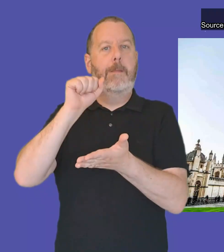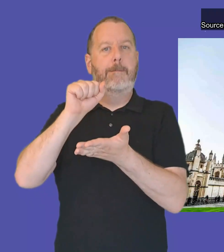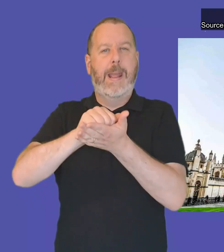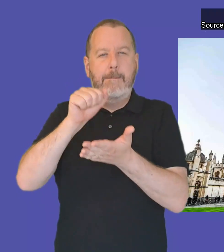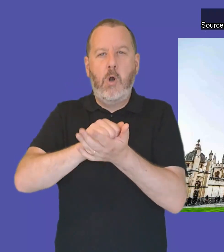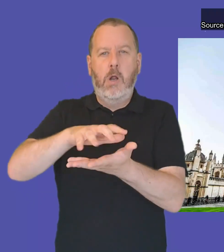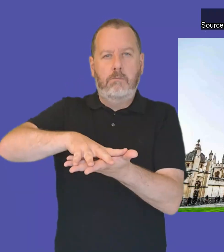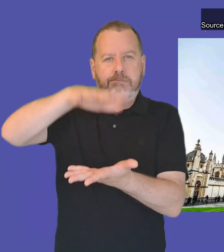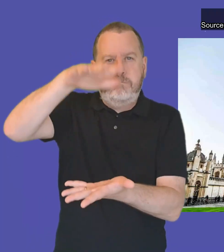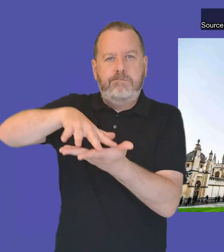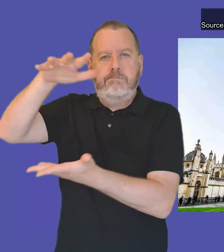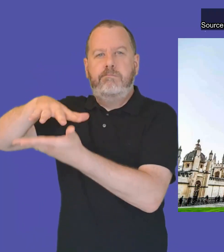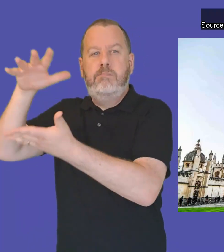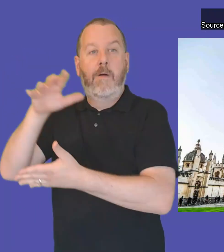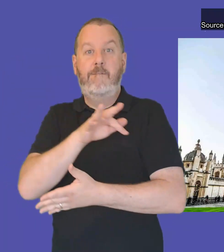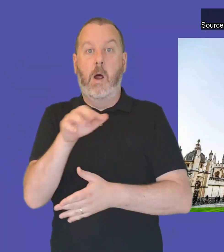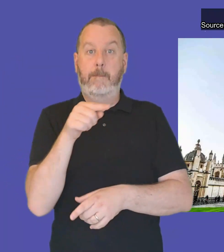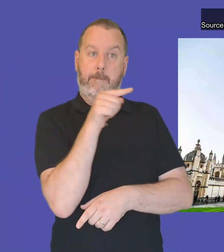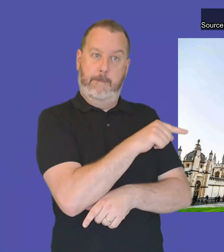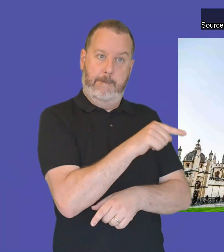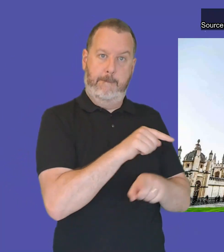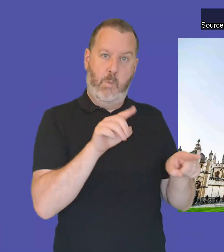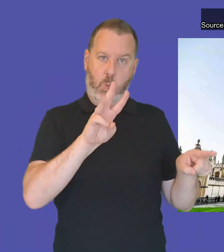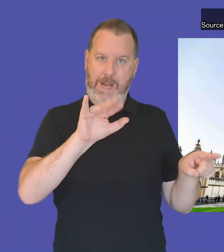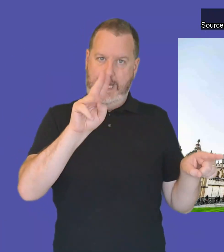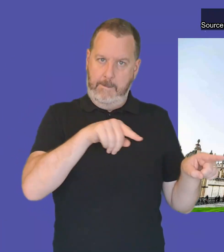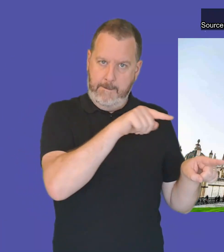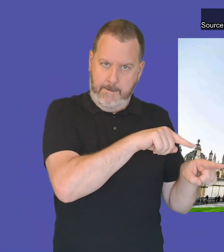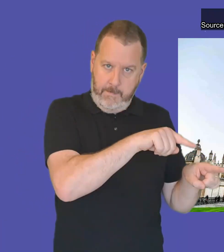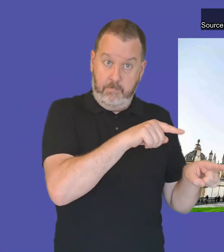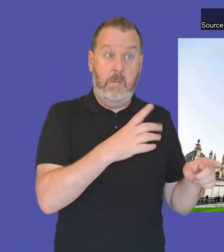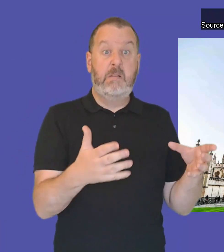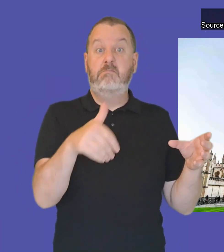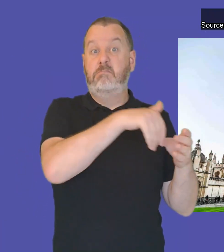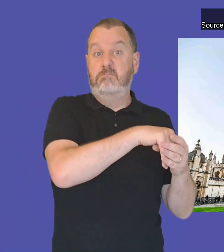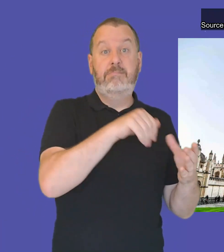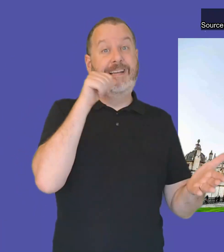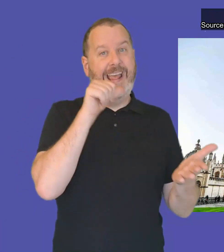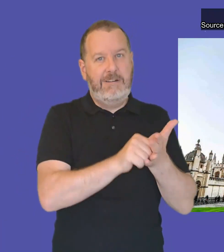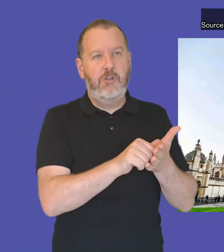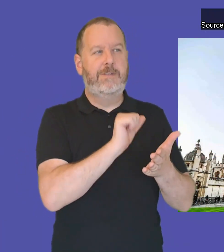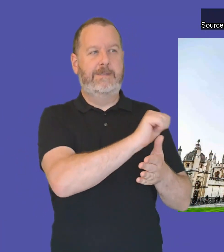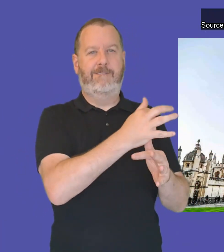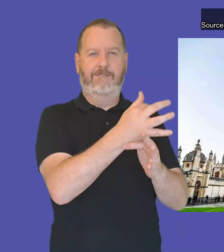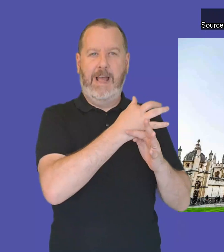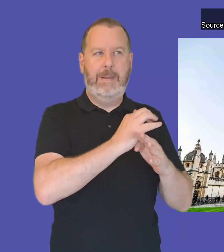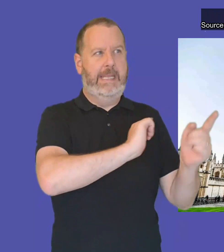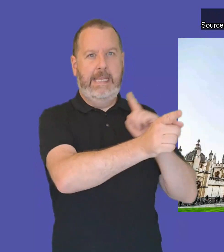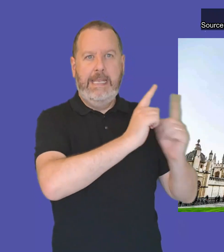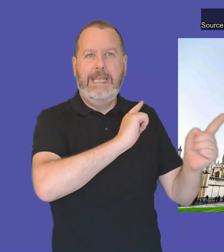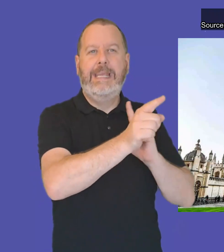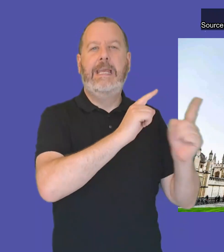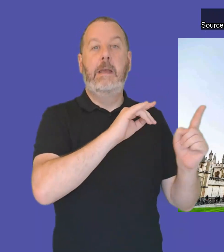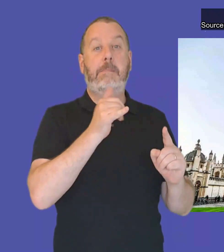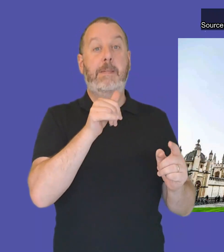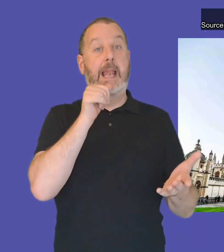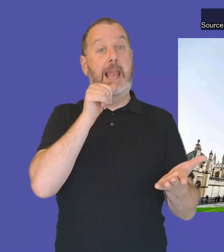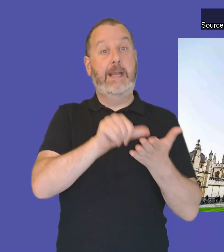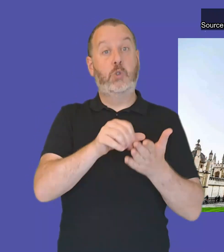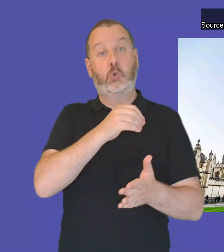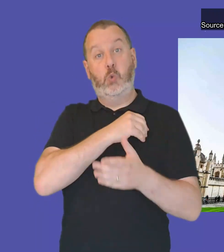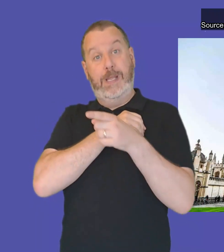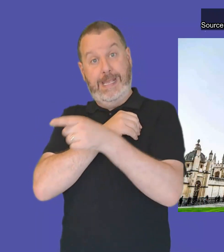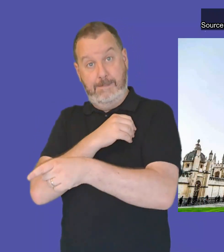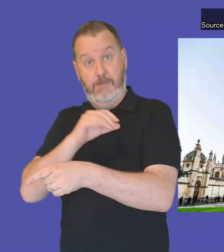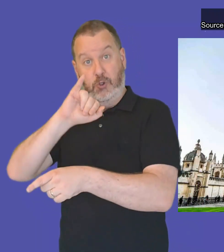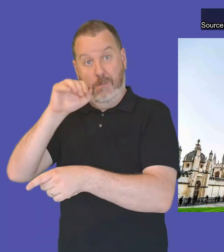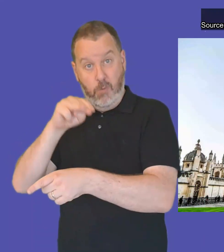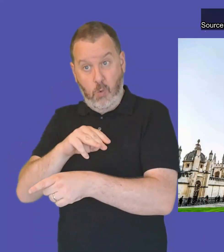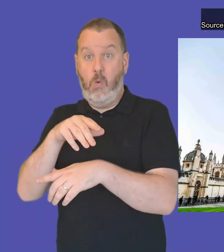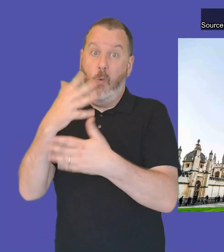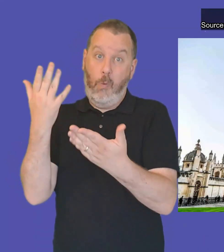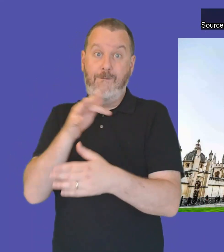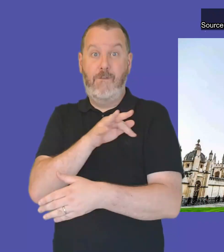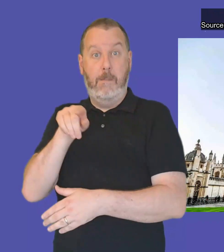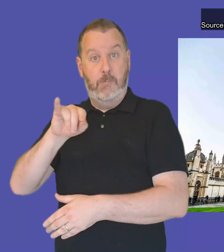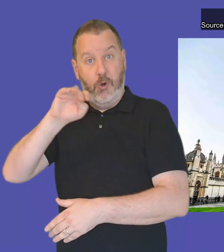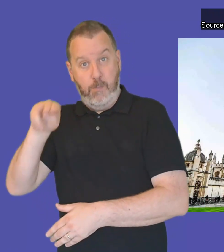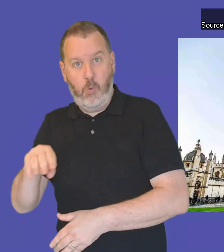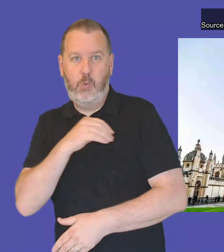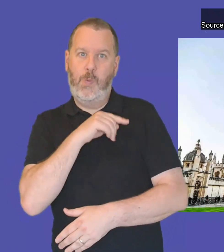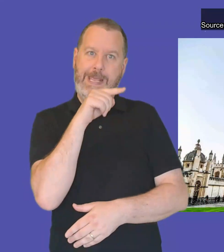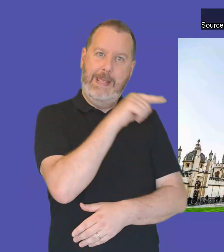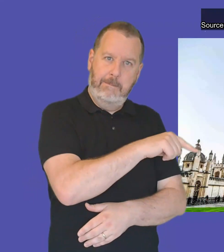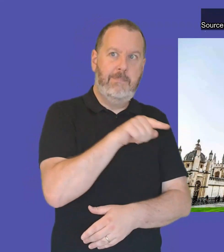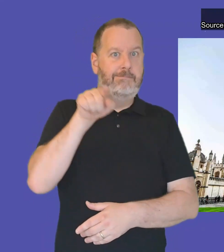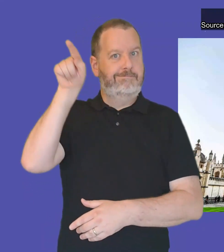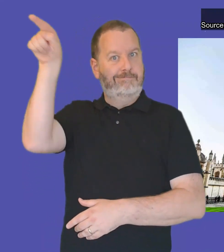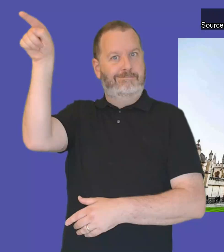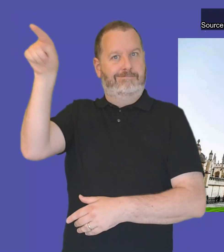where the Napier family's papers are held.